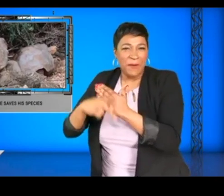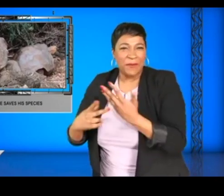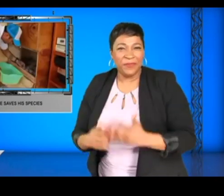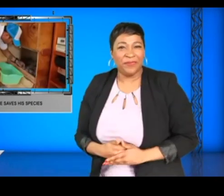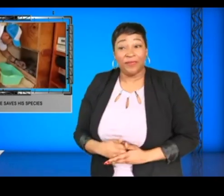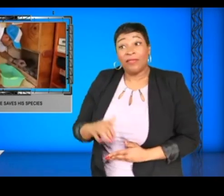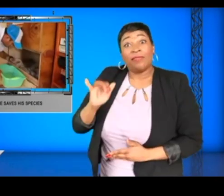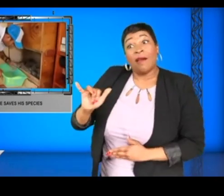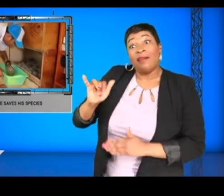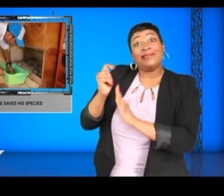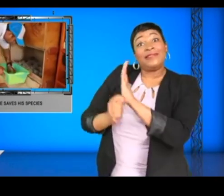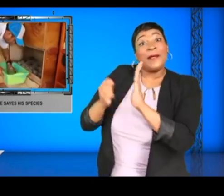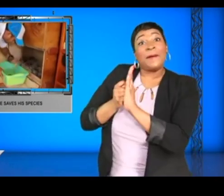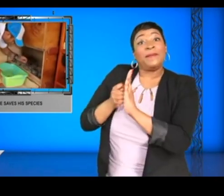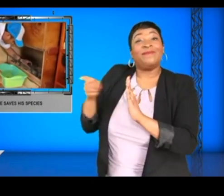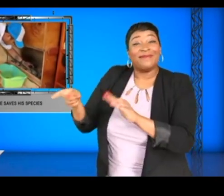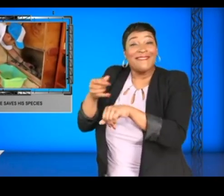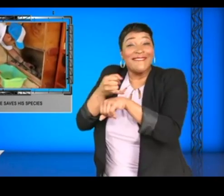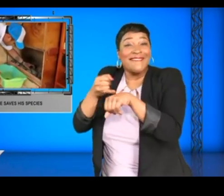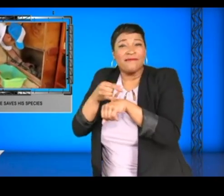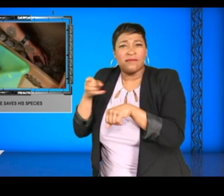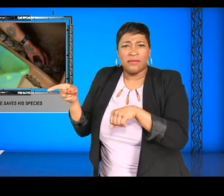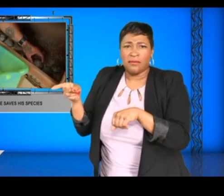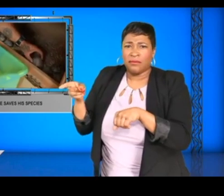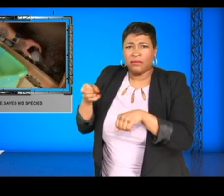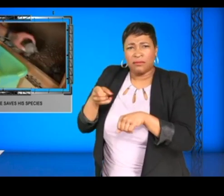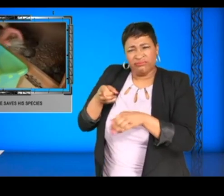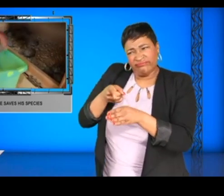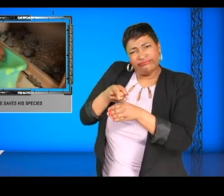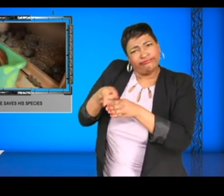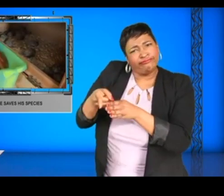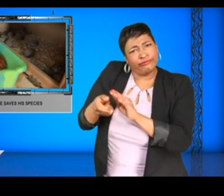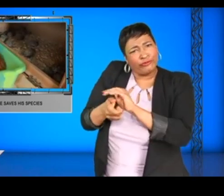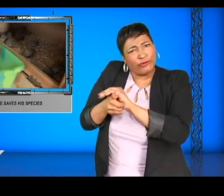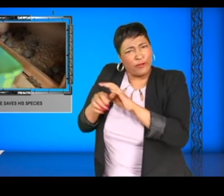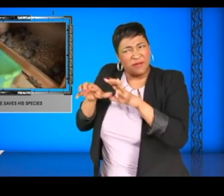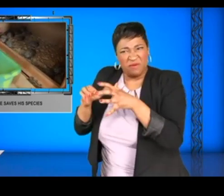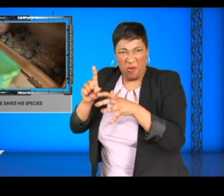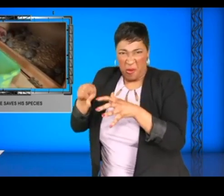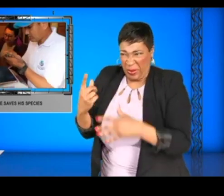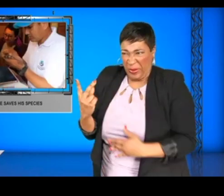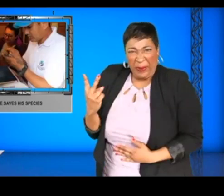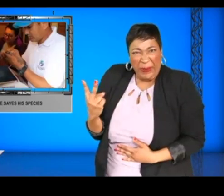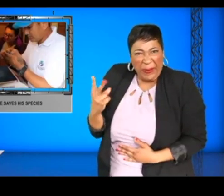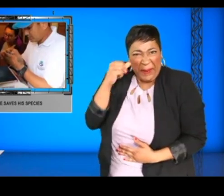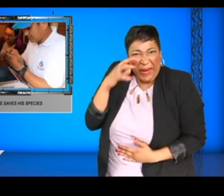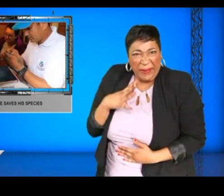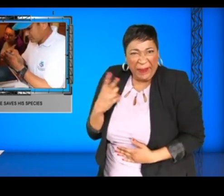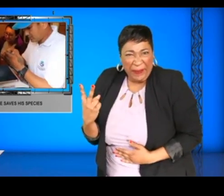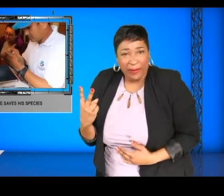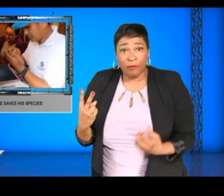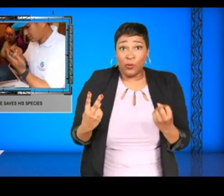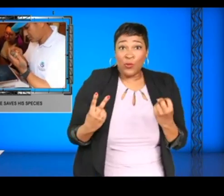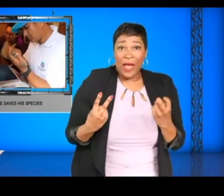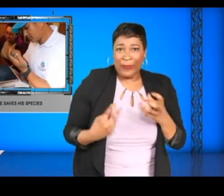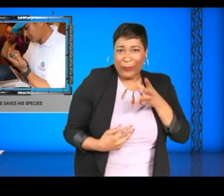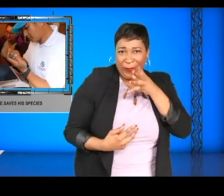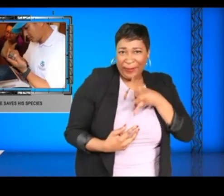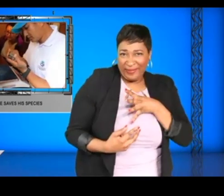At that time there were just two males and twelve females of his species alive on the